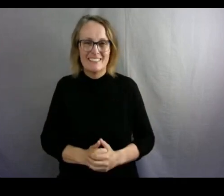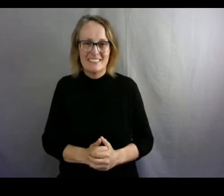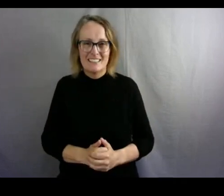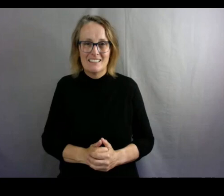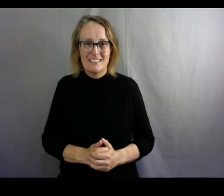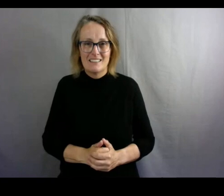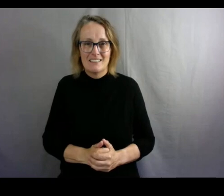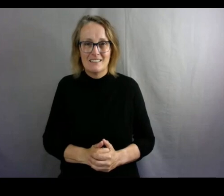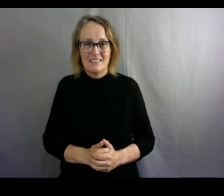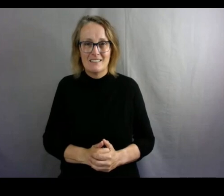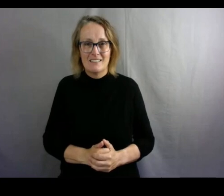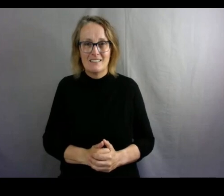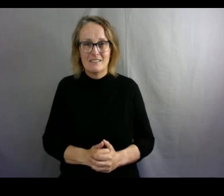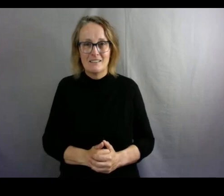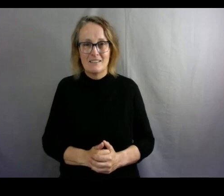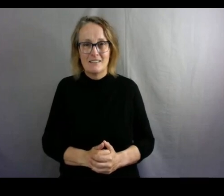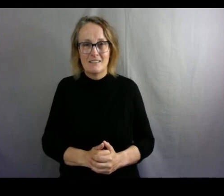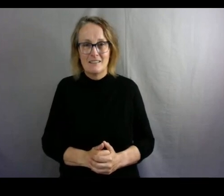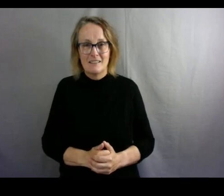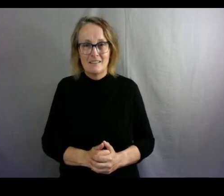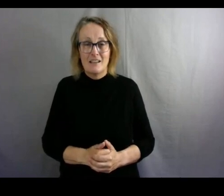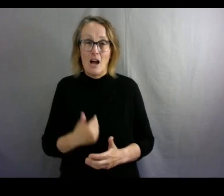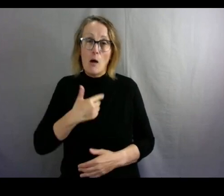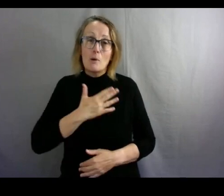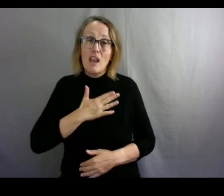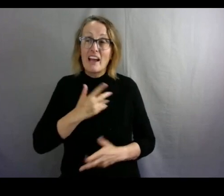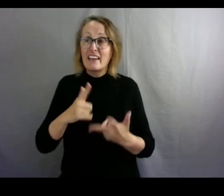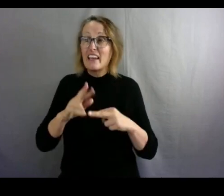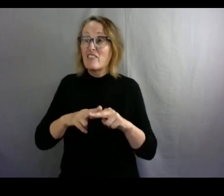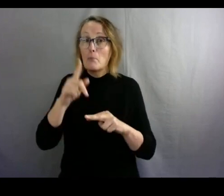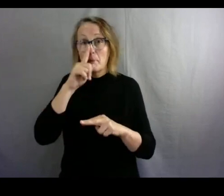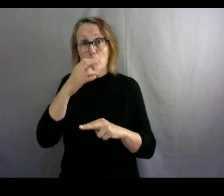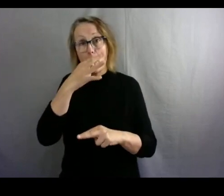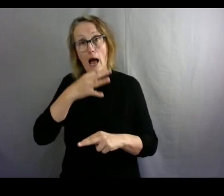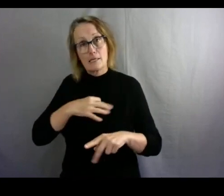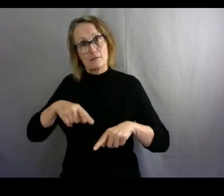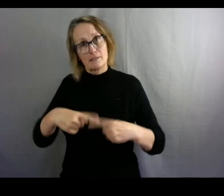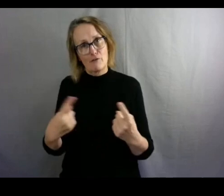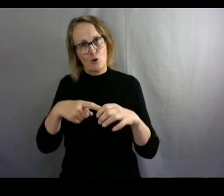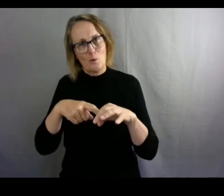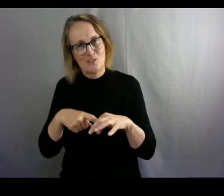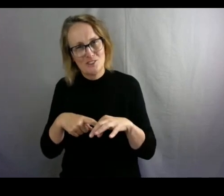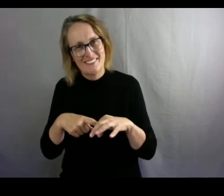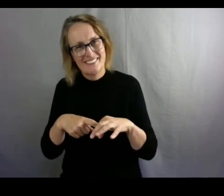that we were asked some other questions. Because of course we're not happy with that.